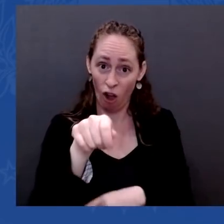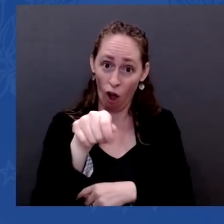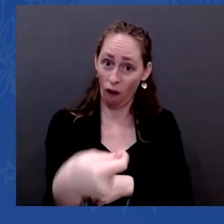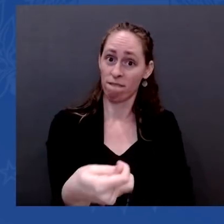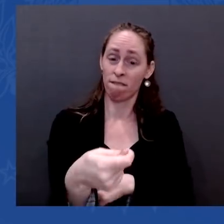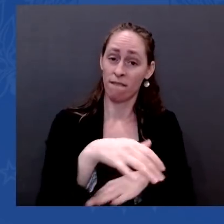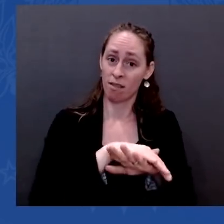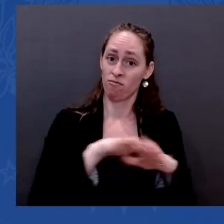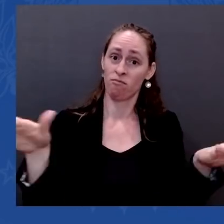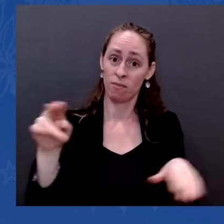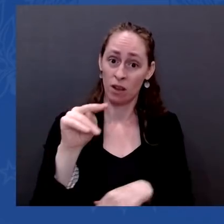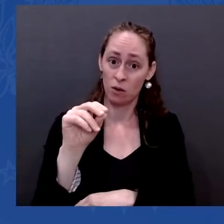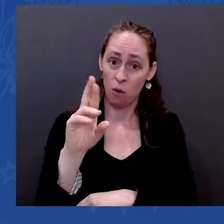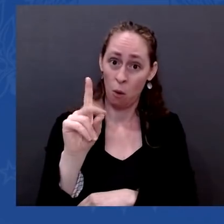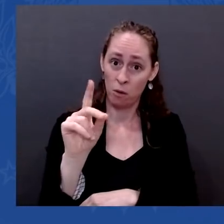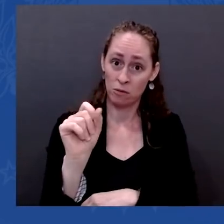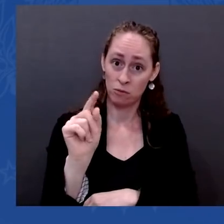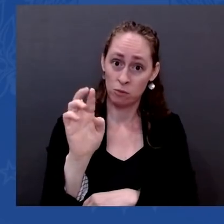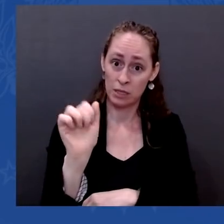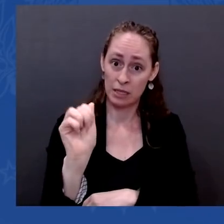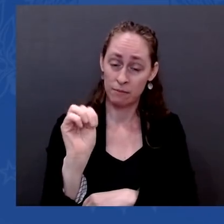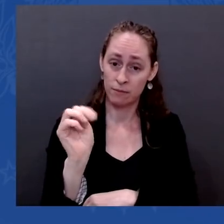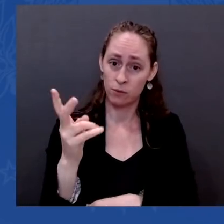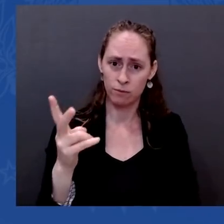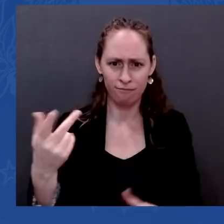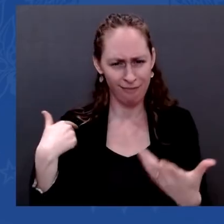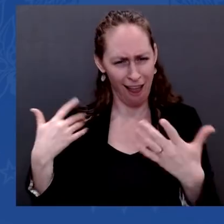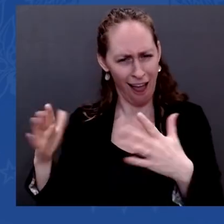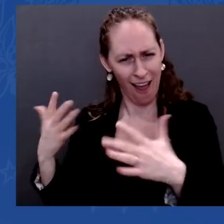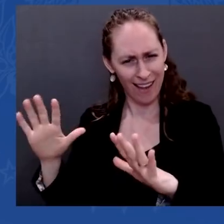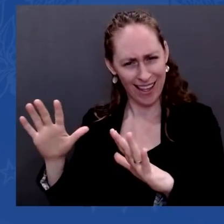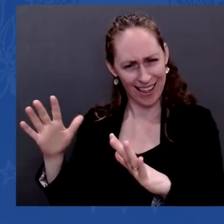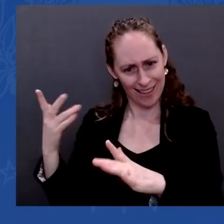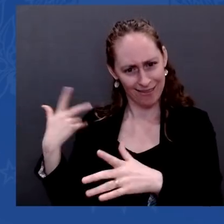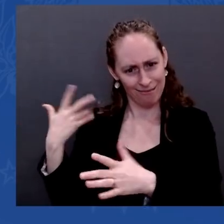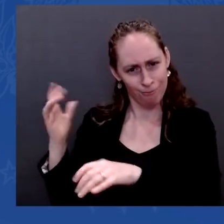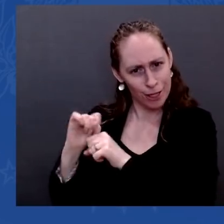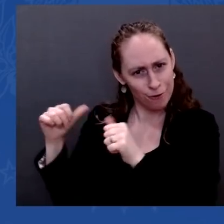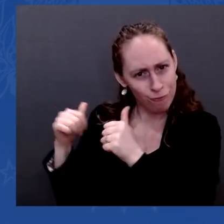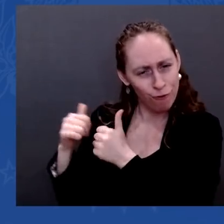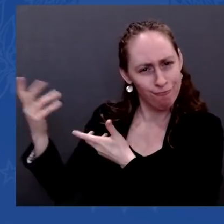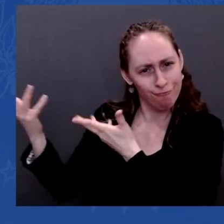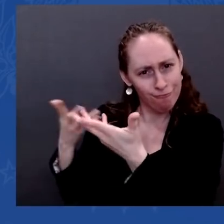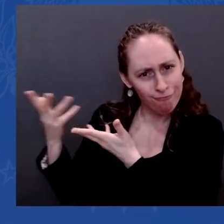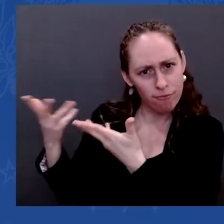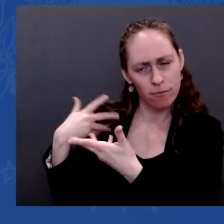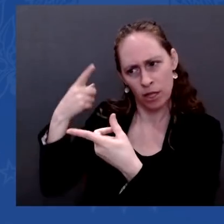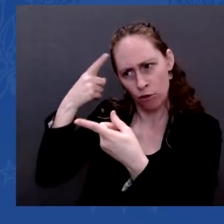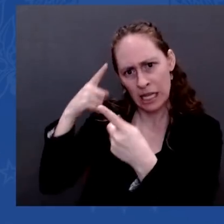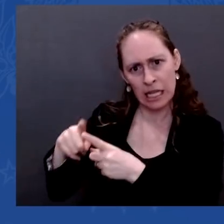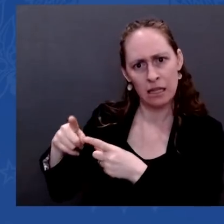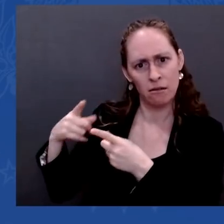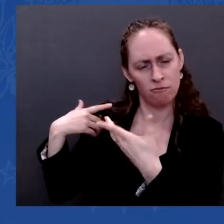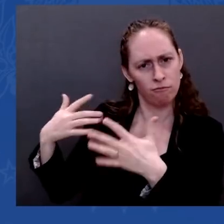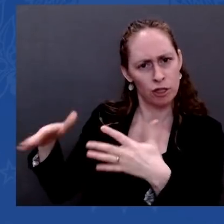we are acting together, we are absolutely united, and we will not be taking different steps. We will do the same steps,